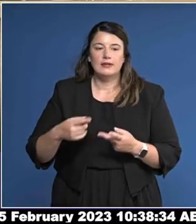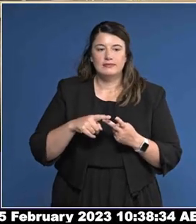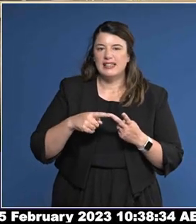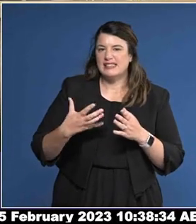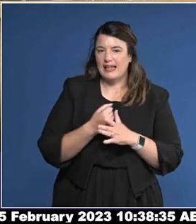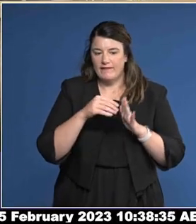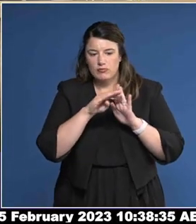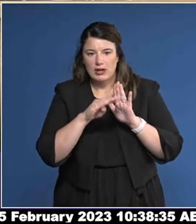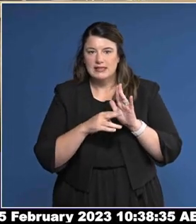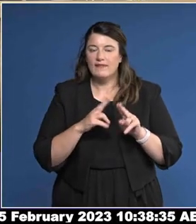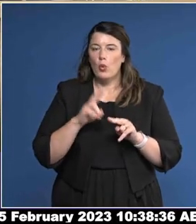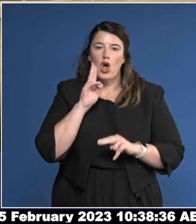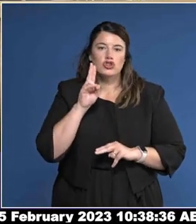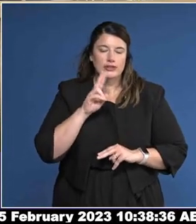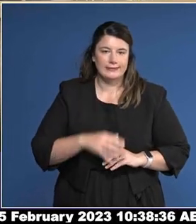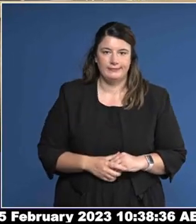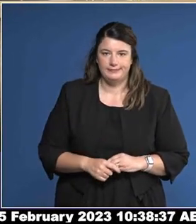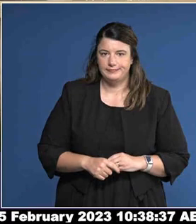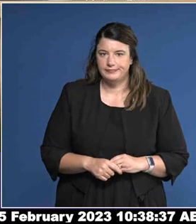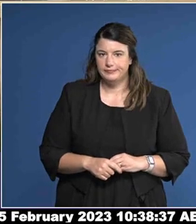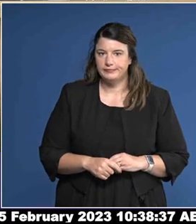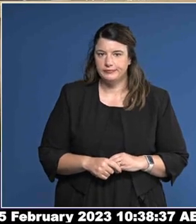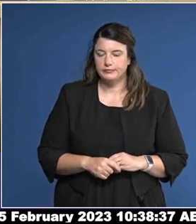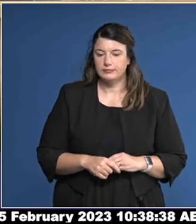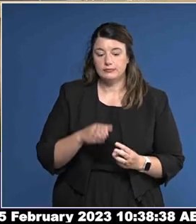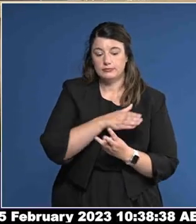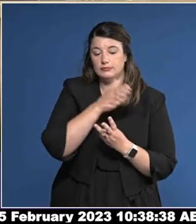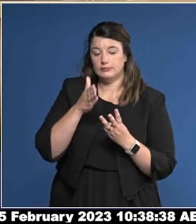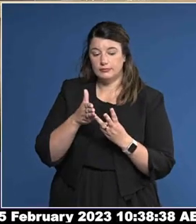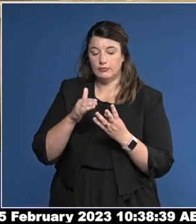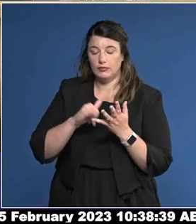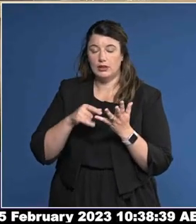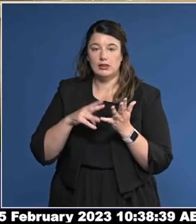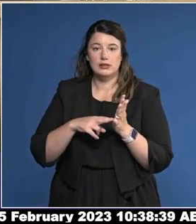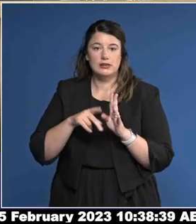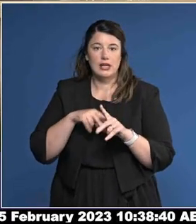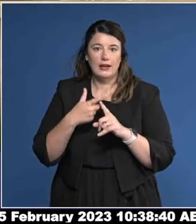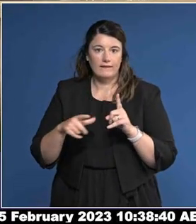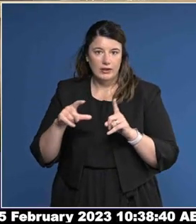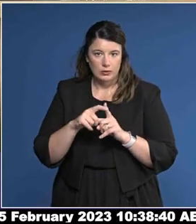hygiene. MS EASTMAN: And at Sunnyfield, in terms of new employees, is there mandatory